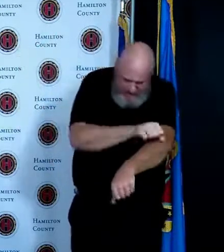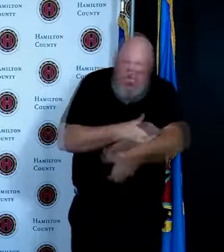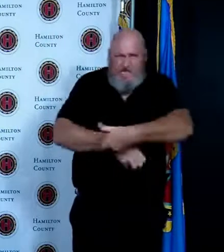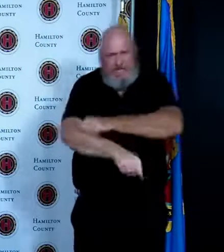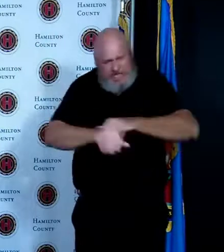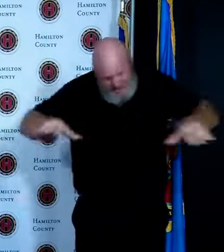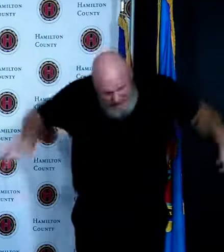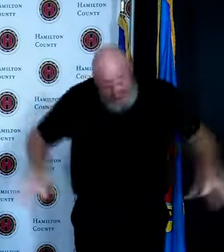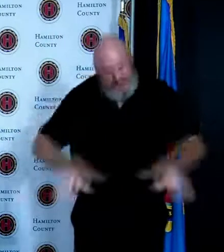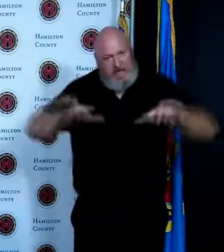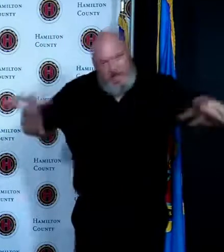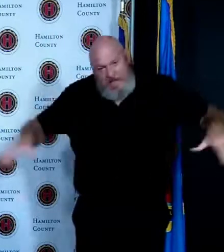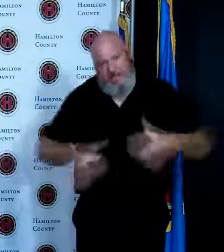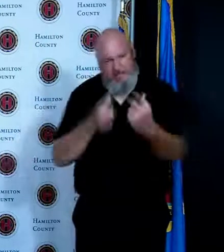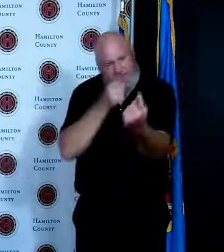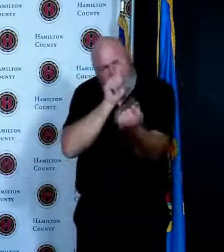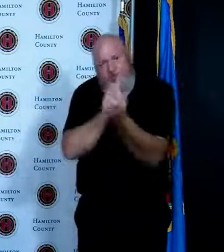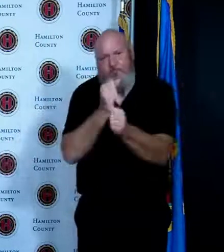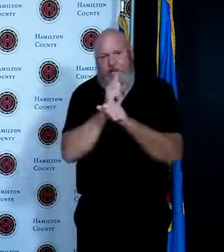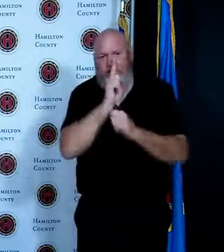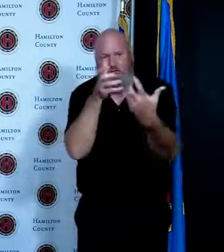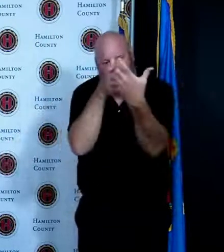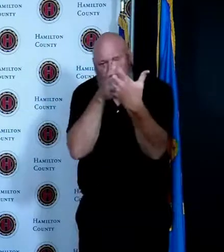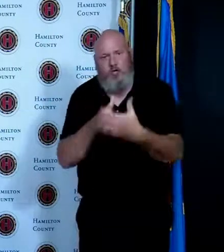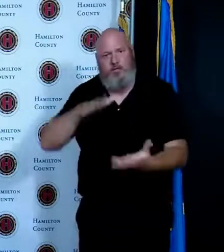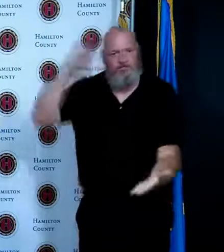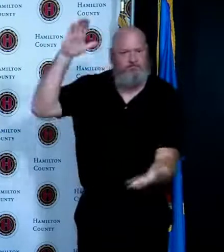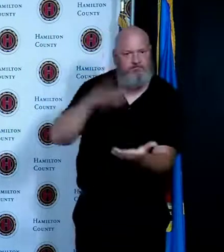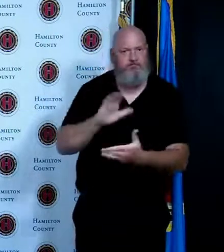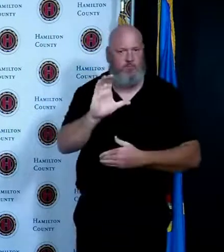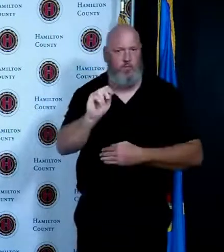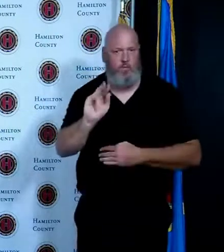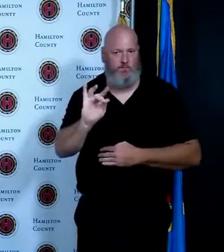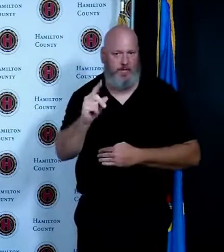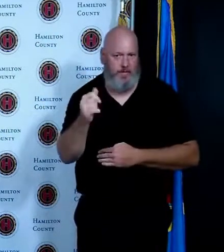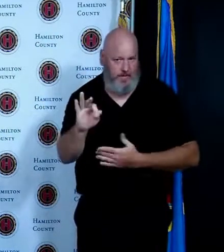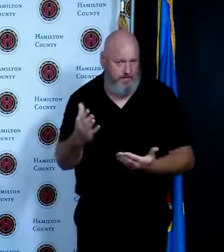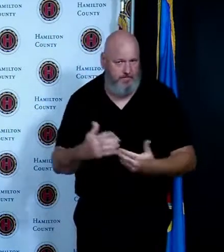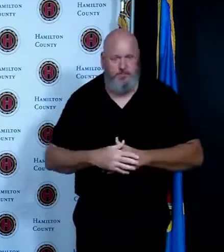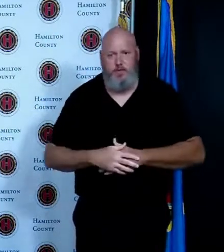until we get a vaccine or a treatment for Covid-19 is going to be necessary so